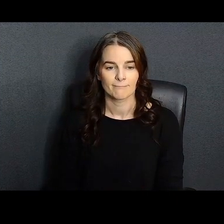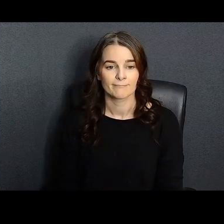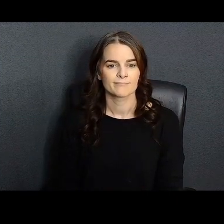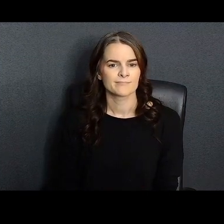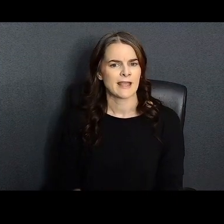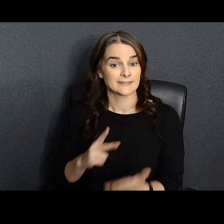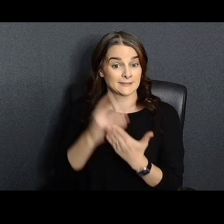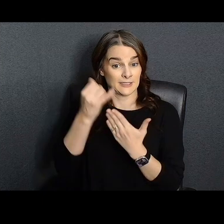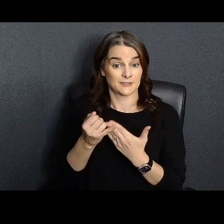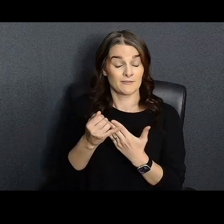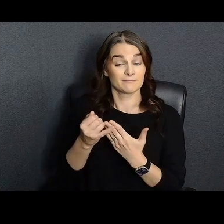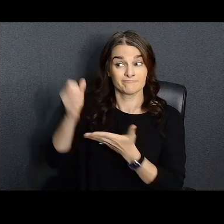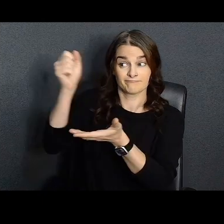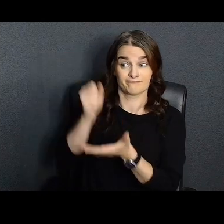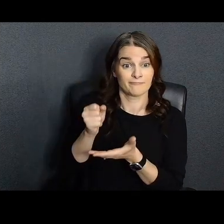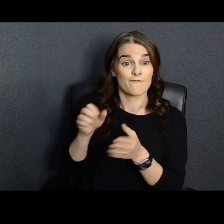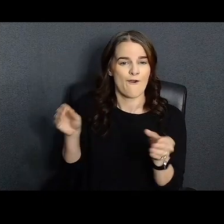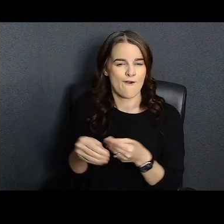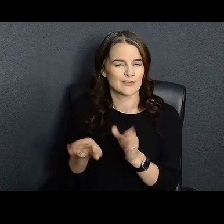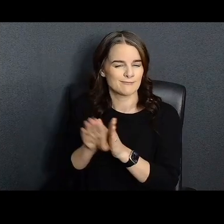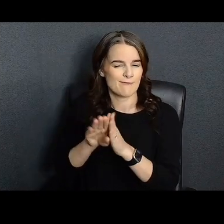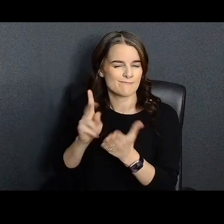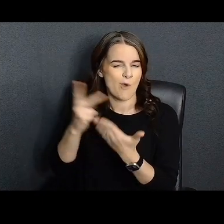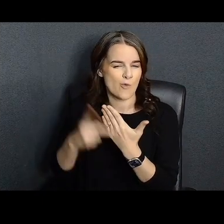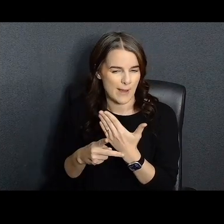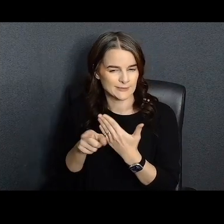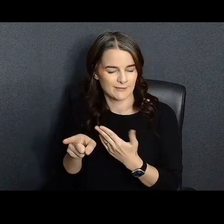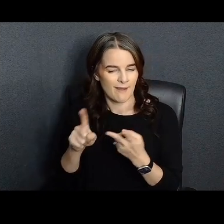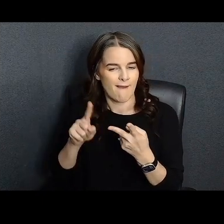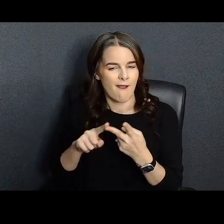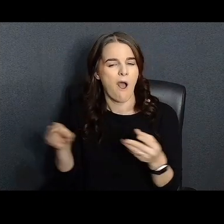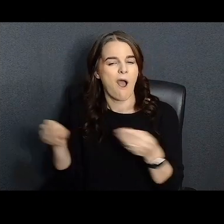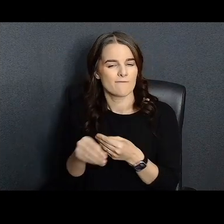This is an initiative funded by the Office of Developmental Programs and the Office of Long Term